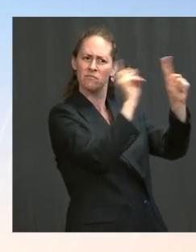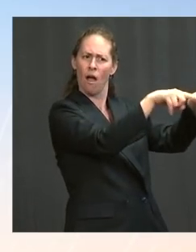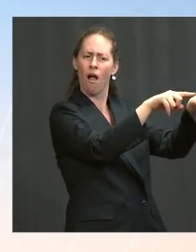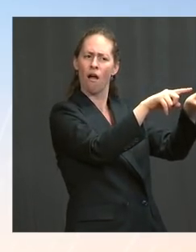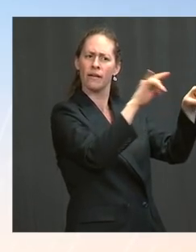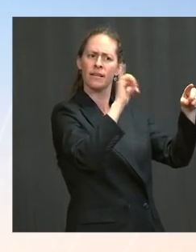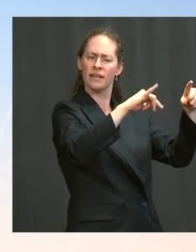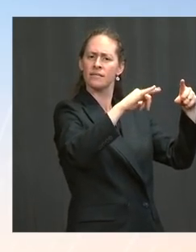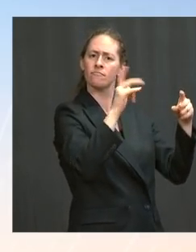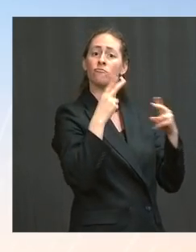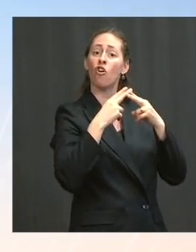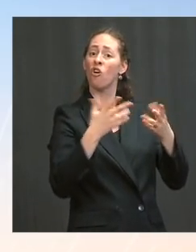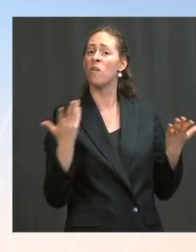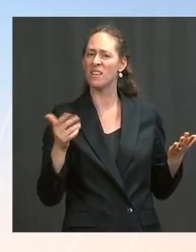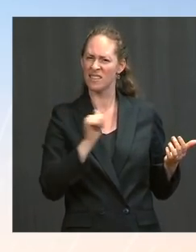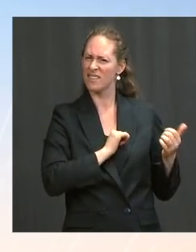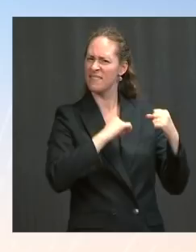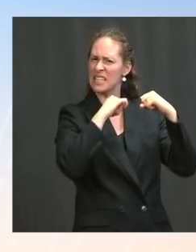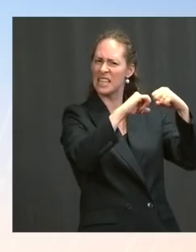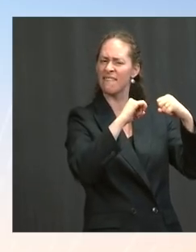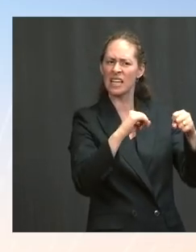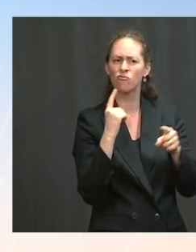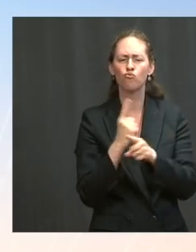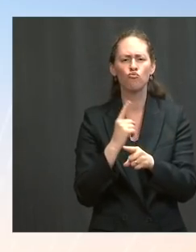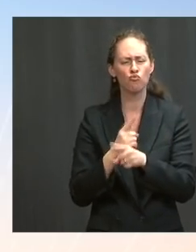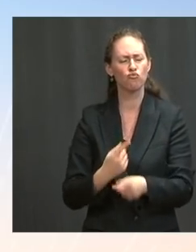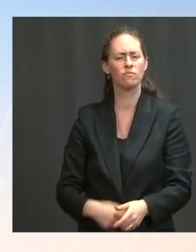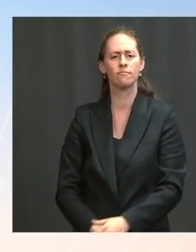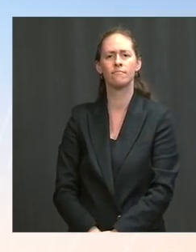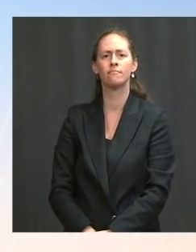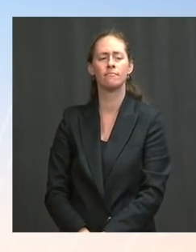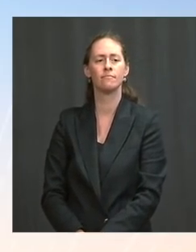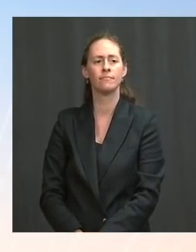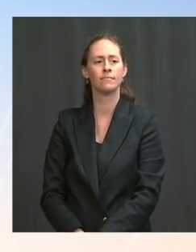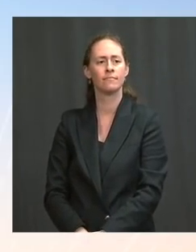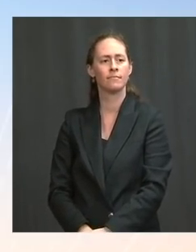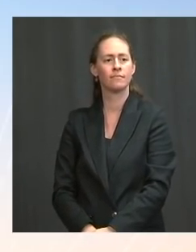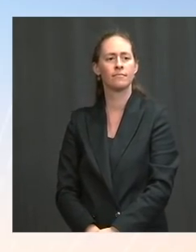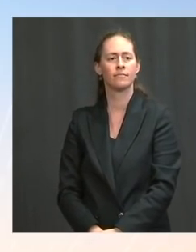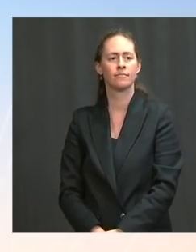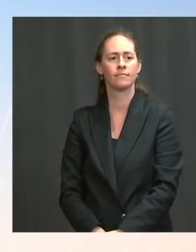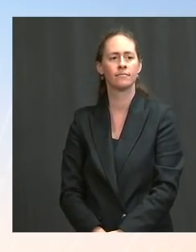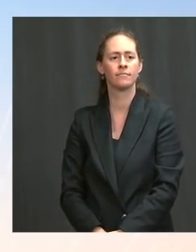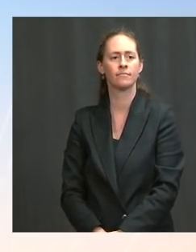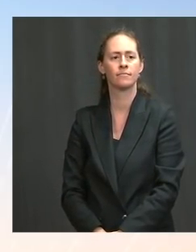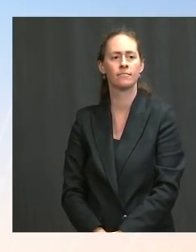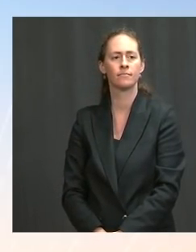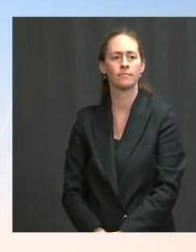The Press: Jen? >> Ms. Psaki: Go ahead. The Press: Thanks, Jen. When the President announced the bipartisan infrastructure deal last week, he said,